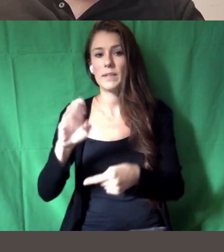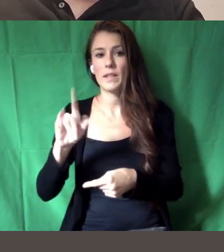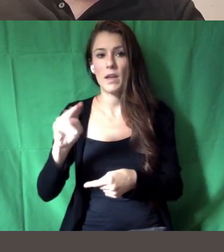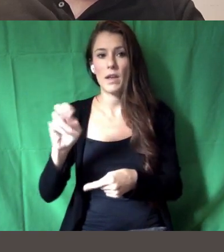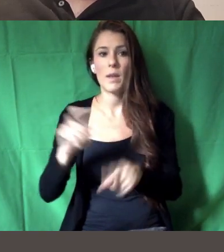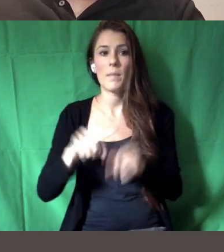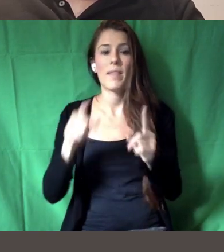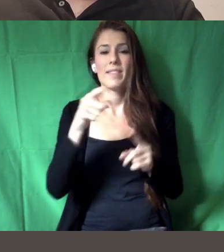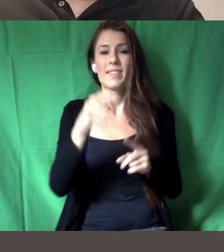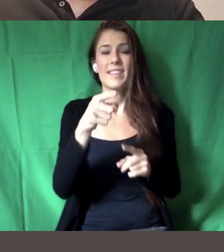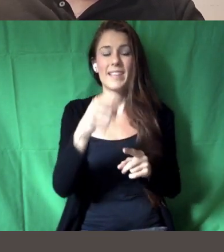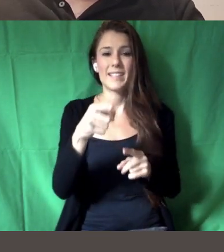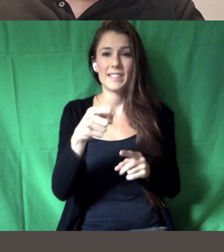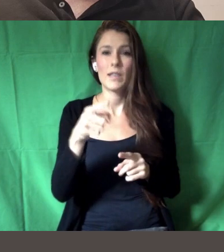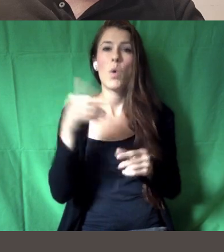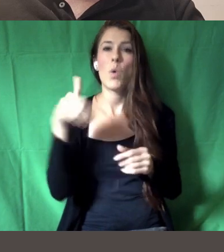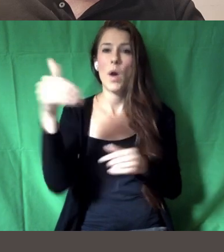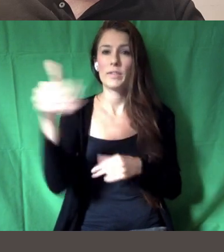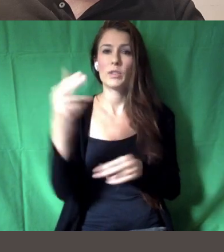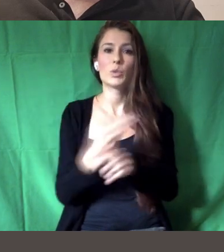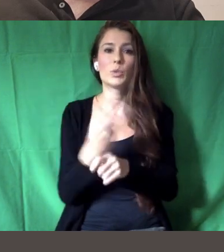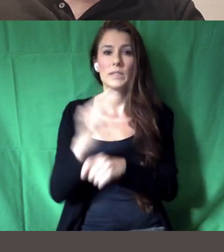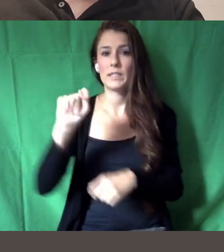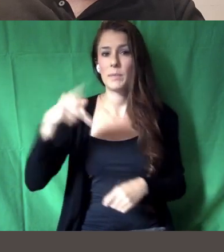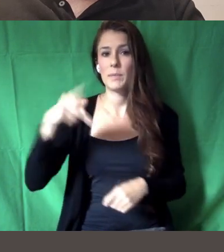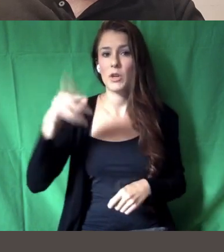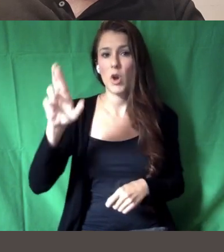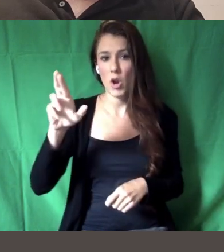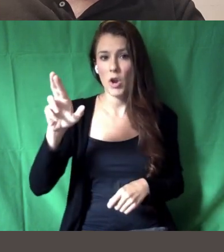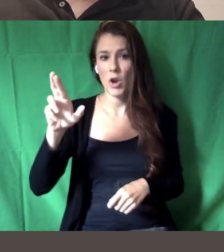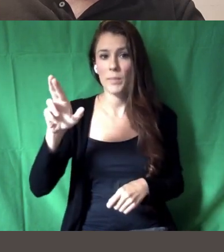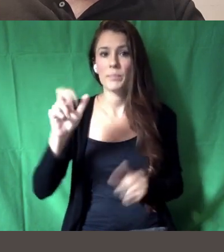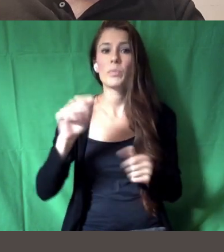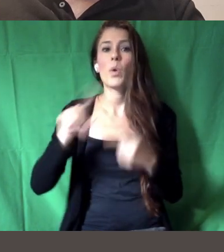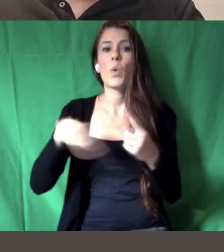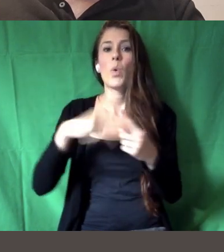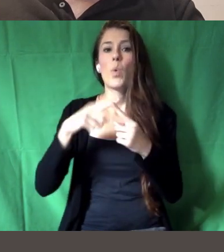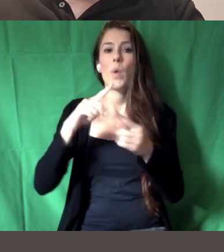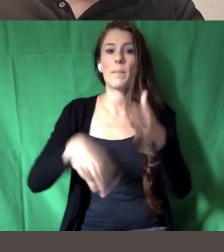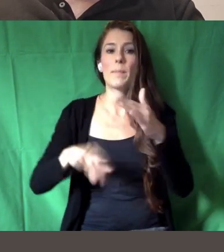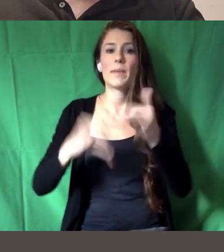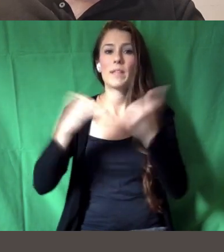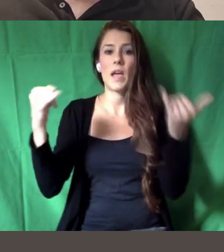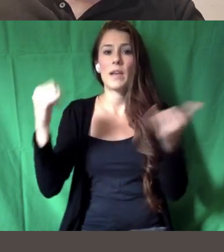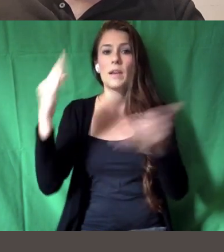used transaction performance ratio, TPR, when baseline completion time is divided by benchmark